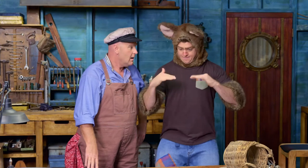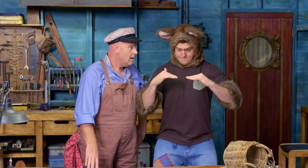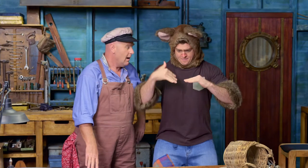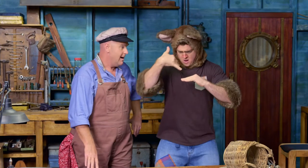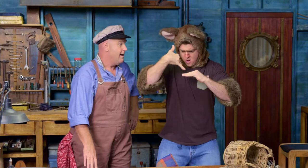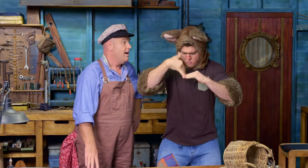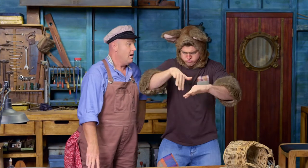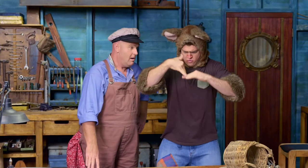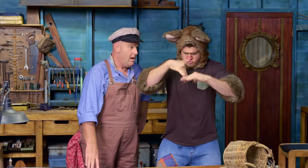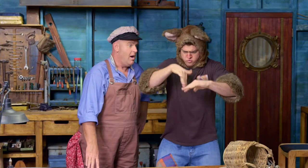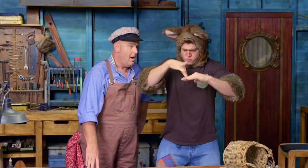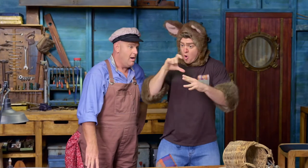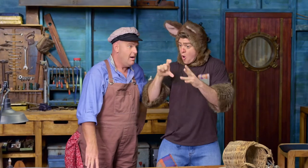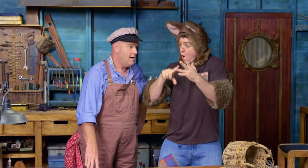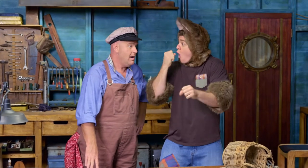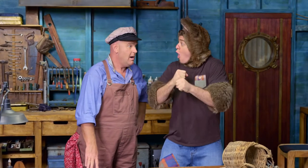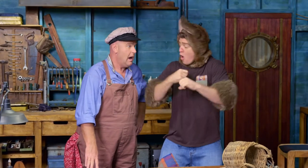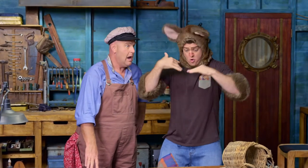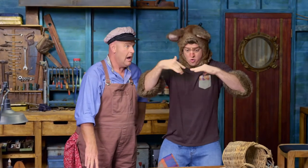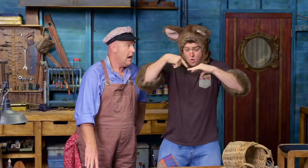and how the cogs make the blades spin around.